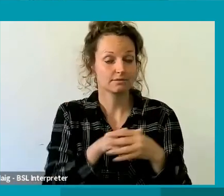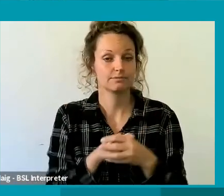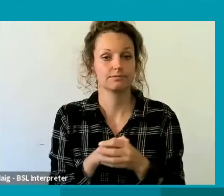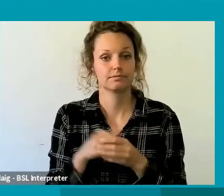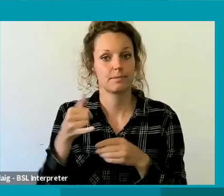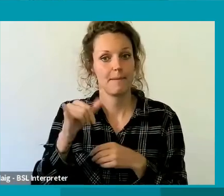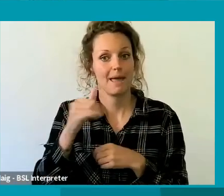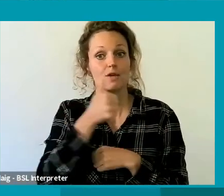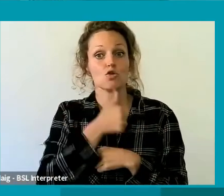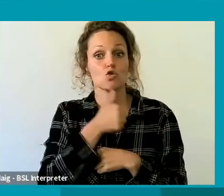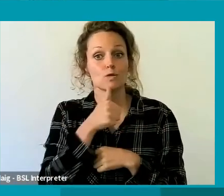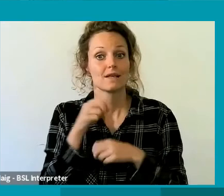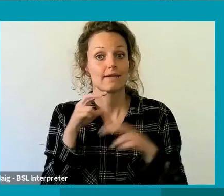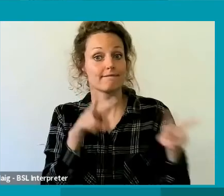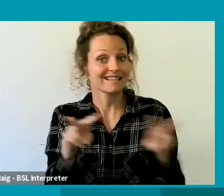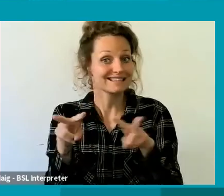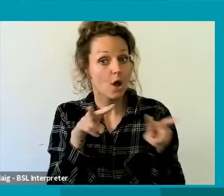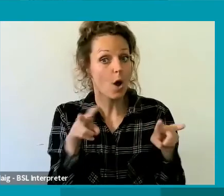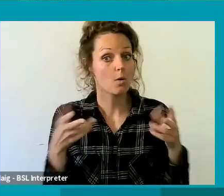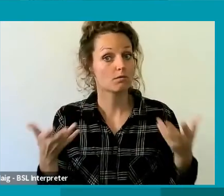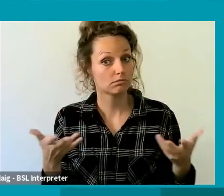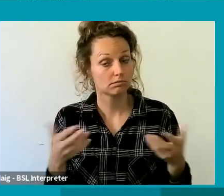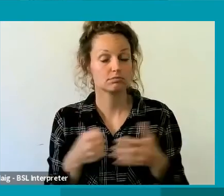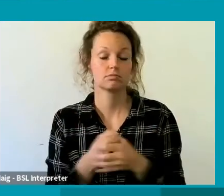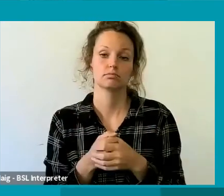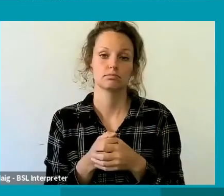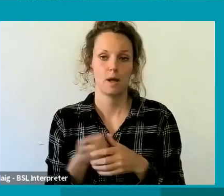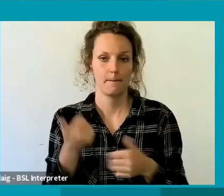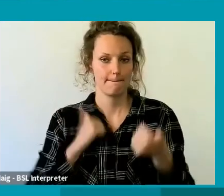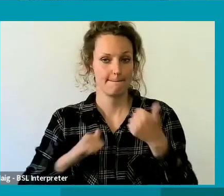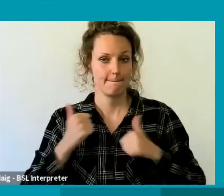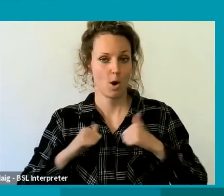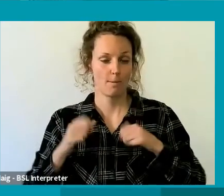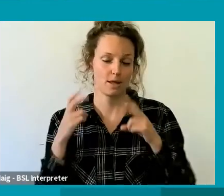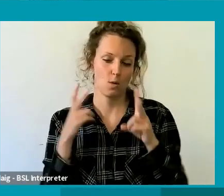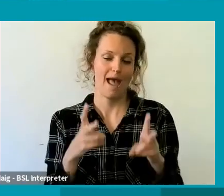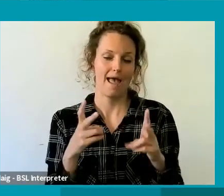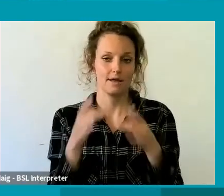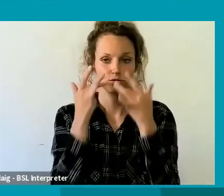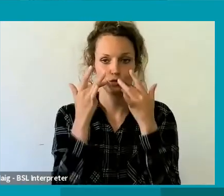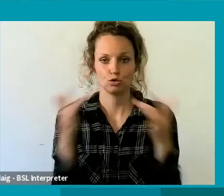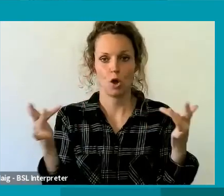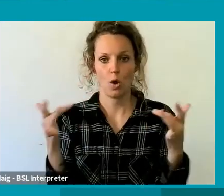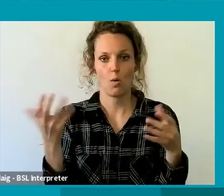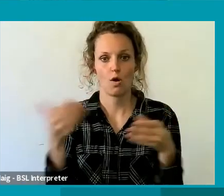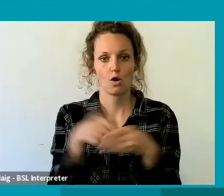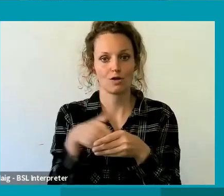probably one of the more popular ways of delivering content across LinkedIn.